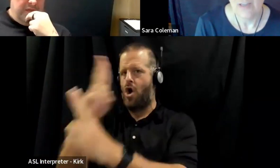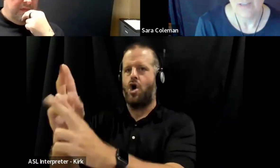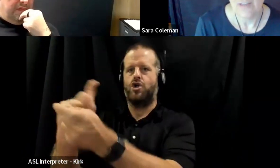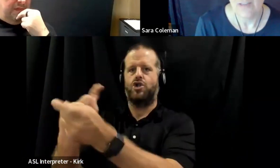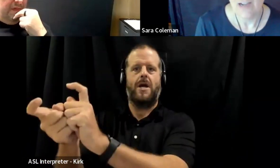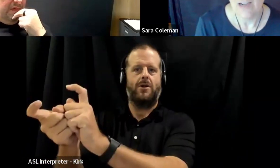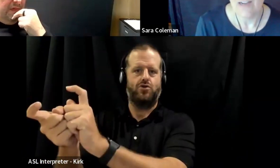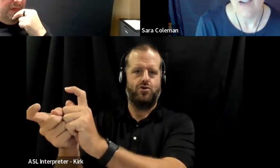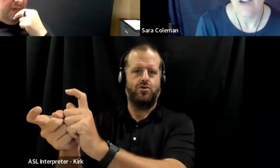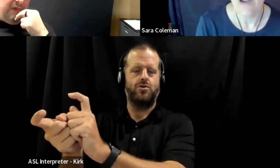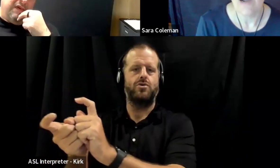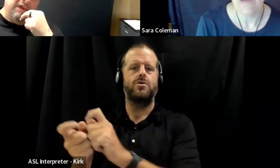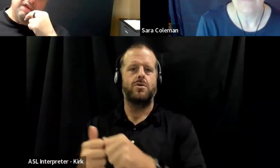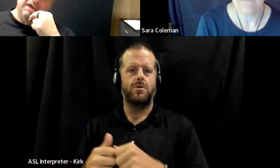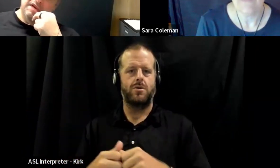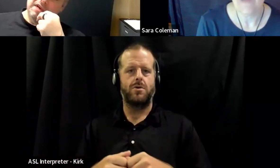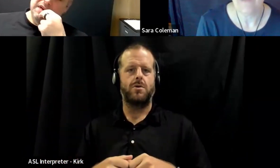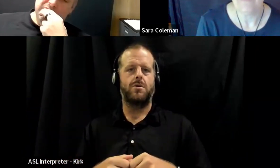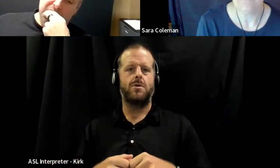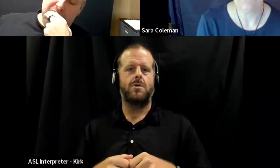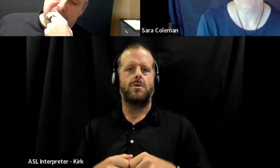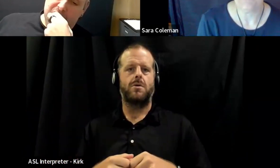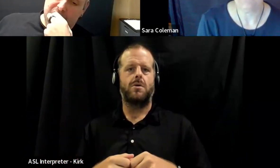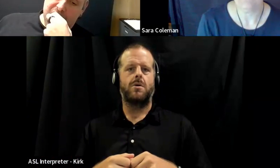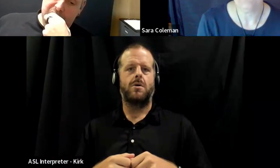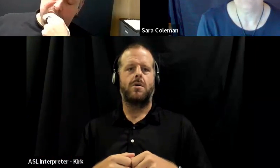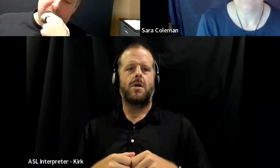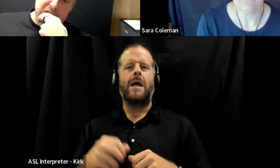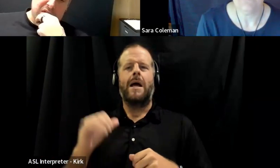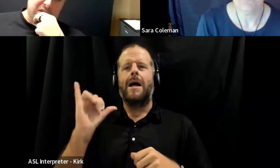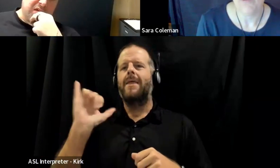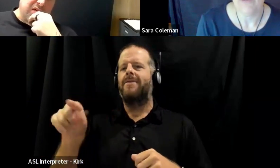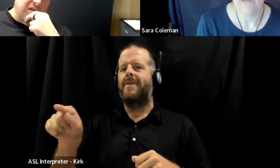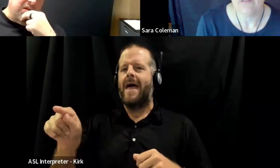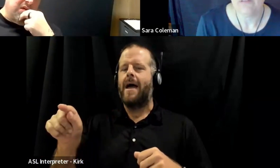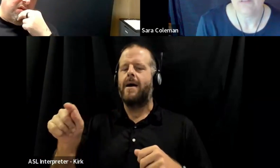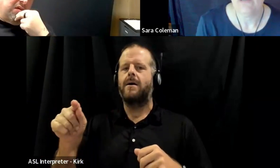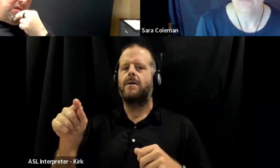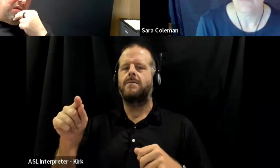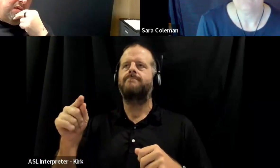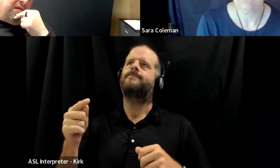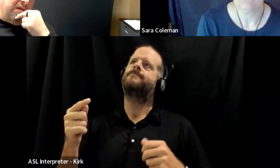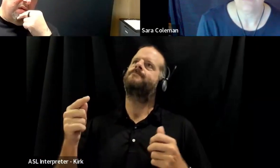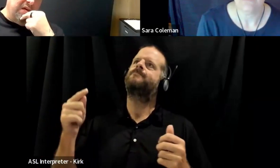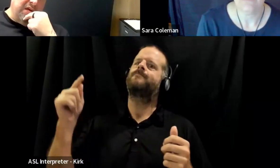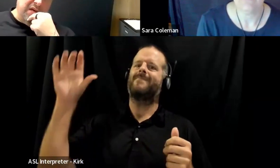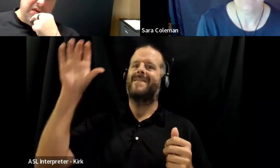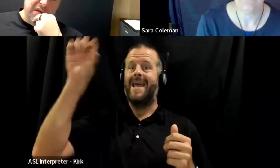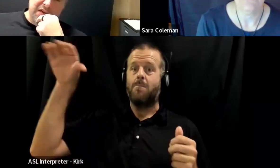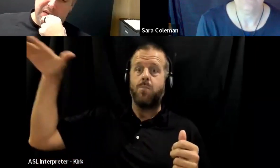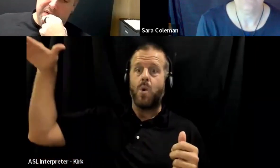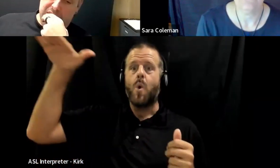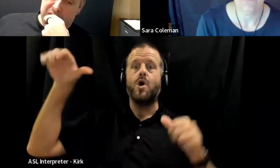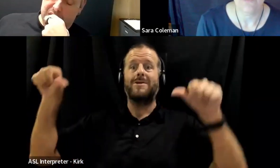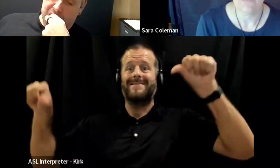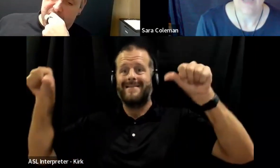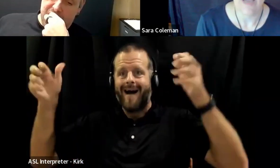And that is something I think employers and scientists and engineers and artists,